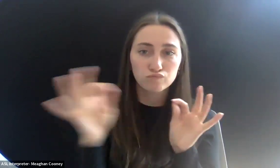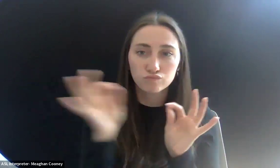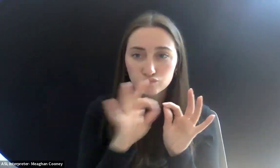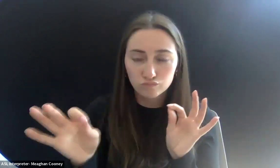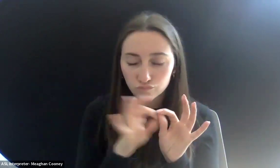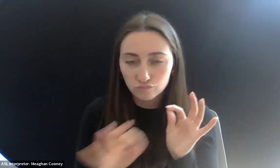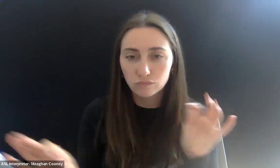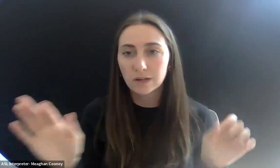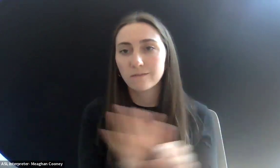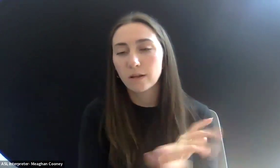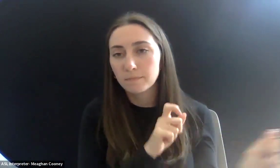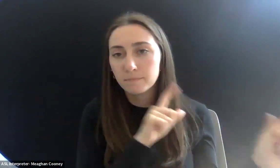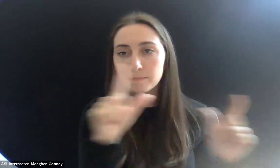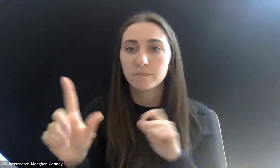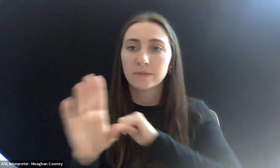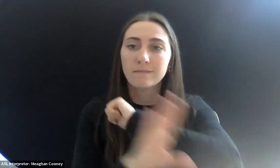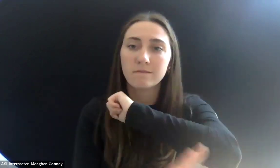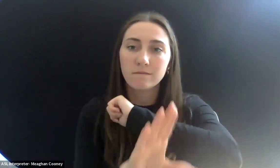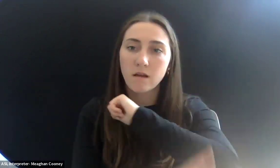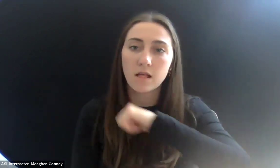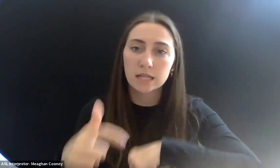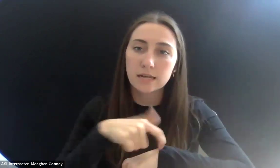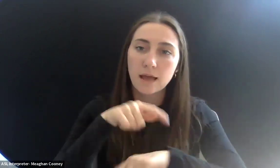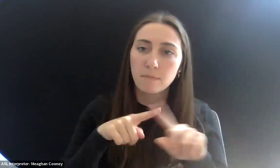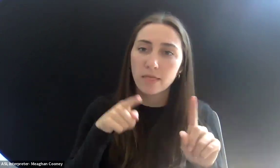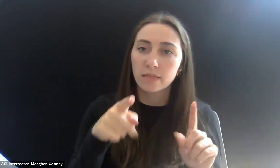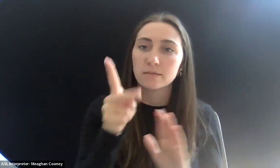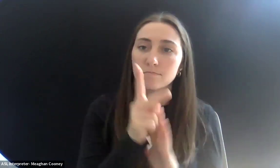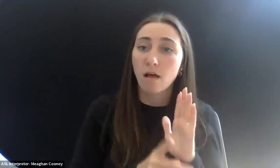but this is a policy in concept that we're considering in to